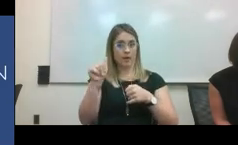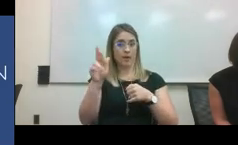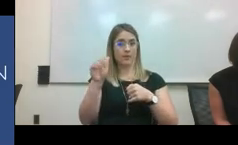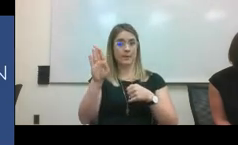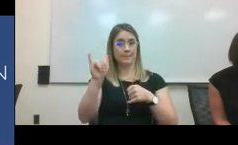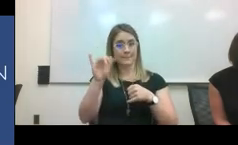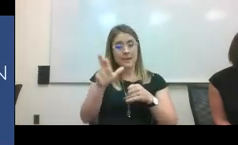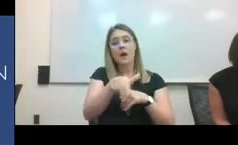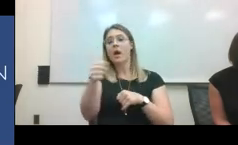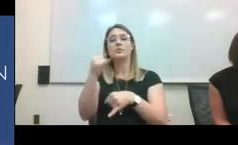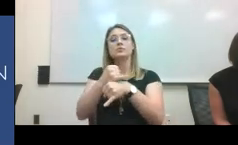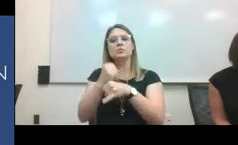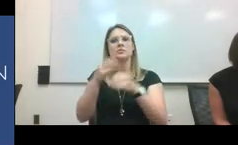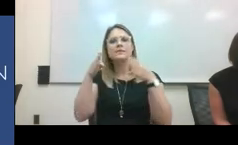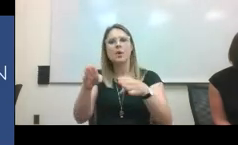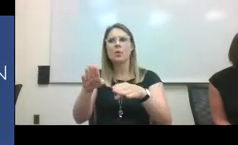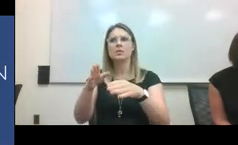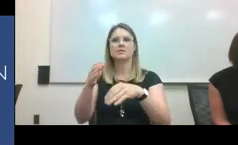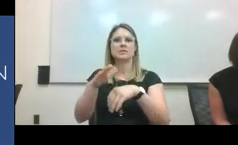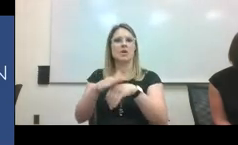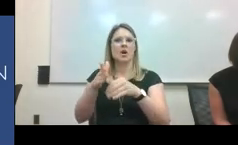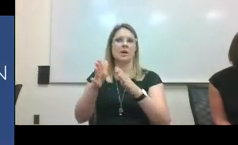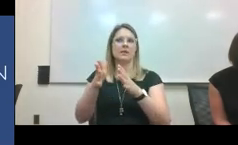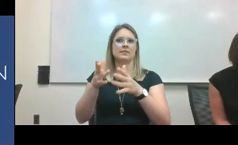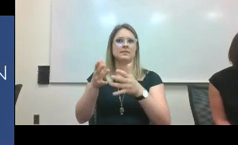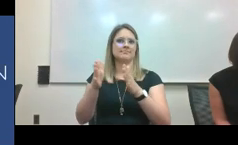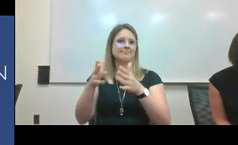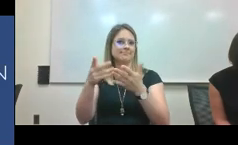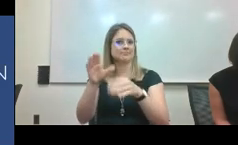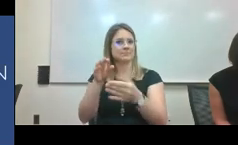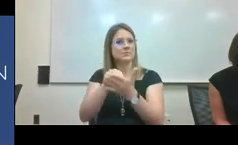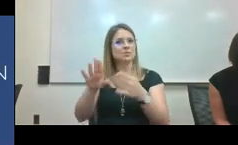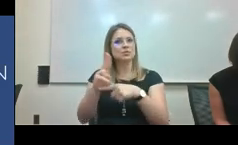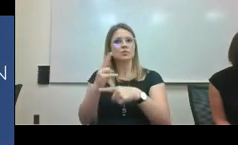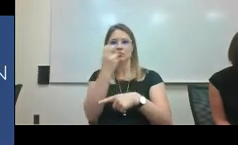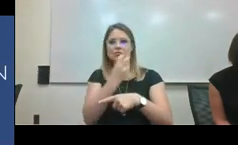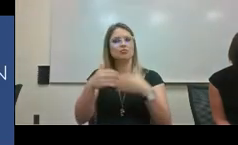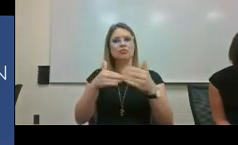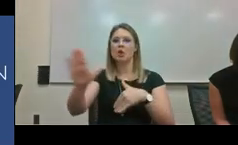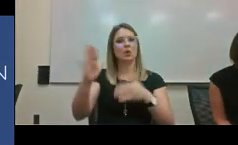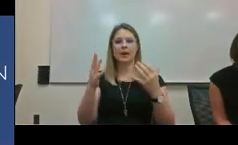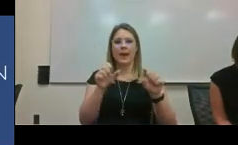to use oral language regardless of their abilities. But that was really the goal was to have them speak.